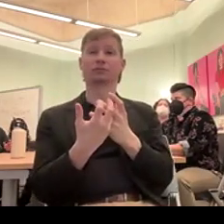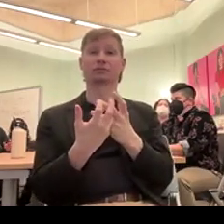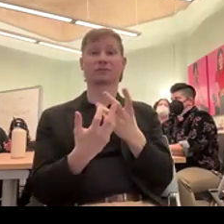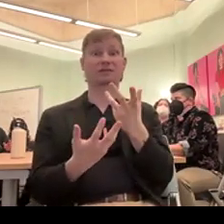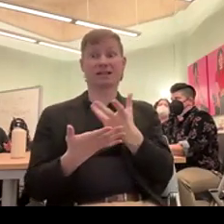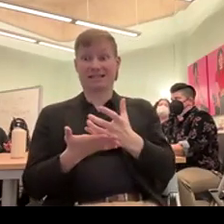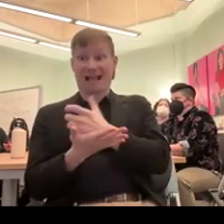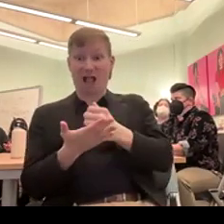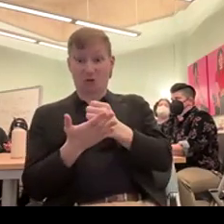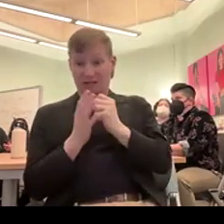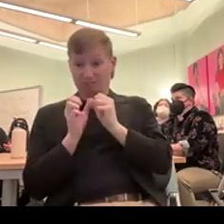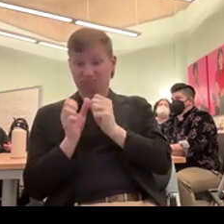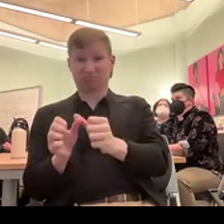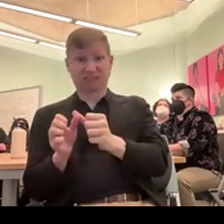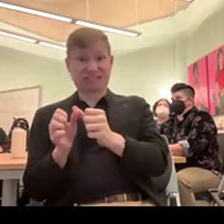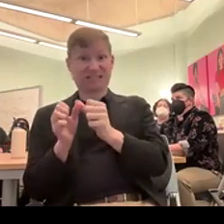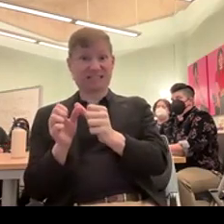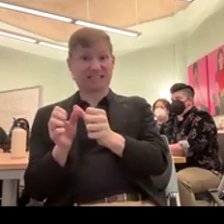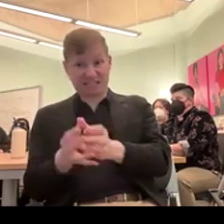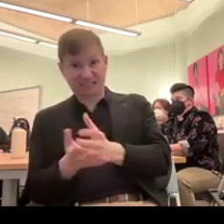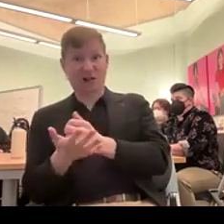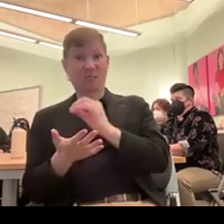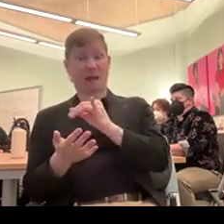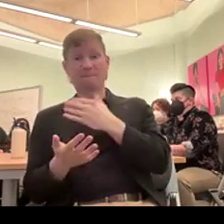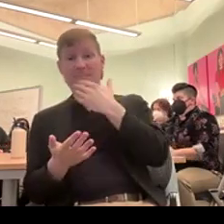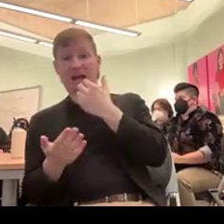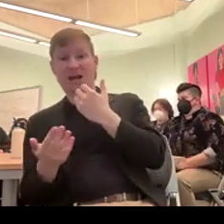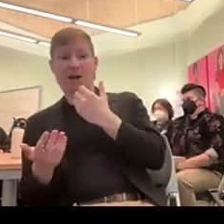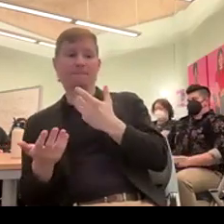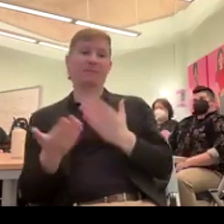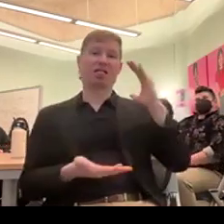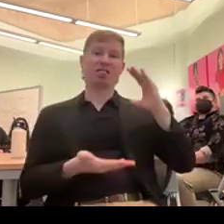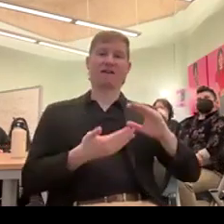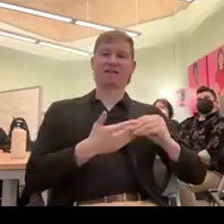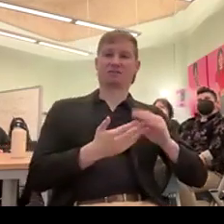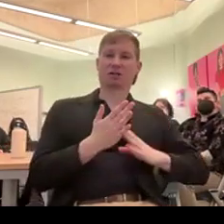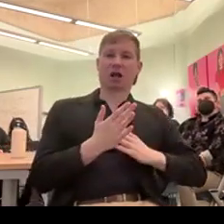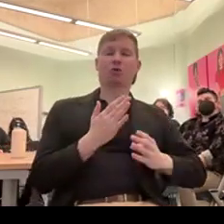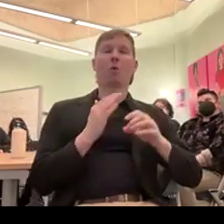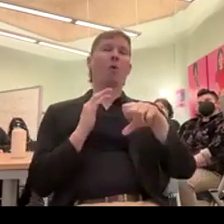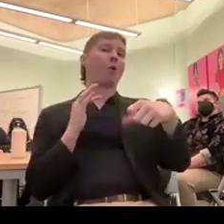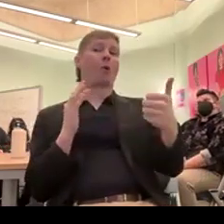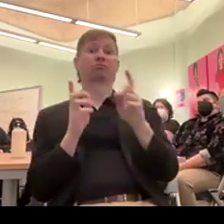more accommodating? Is it getting a salary and having consistency and then maybe a little bit